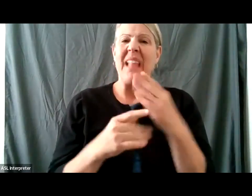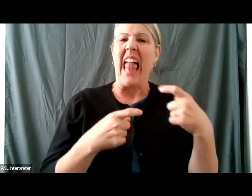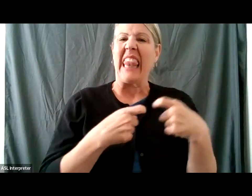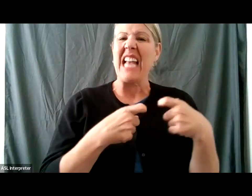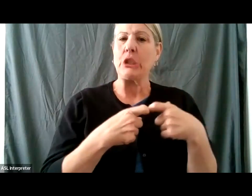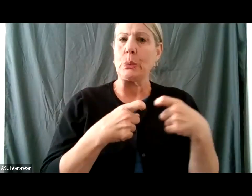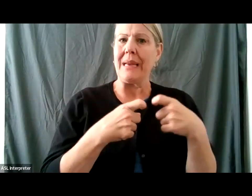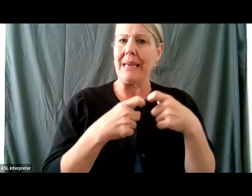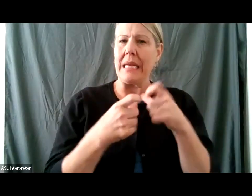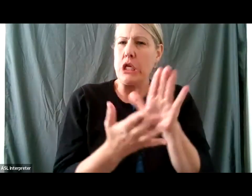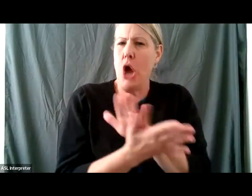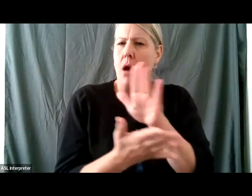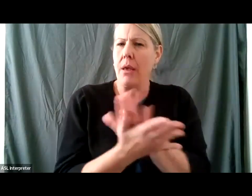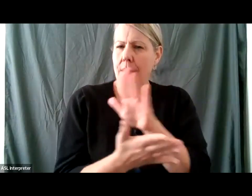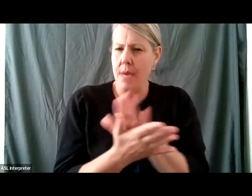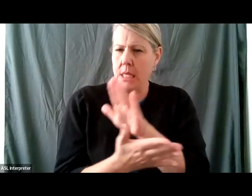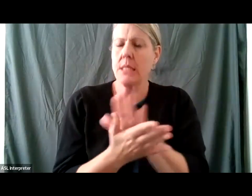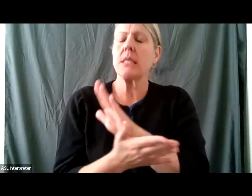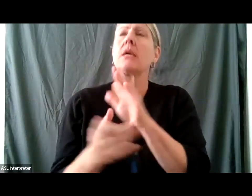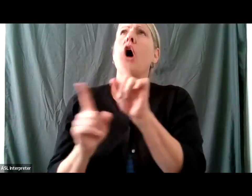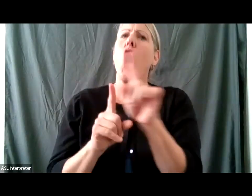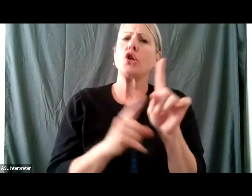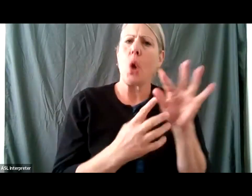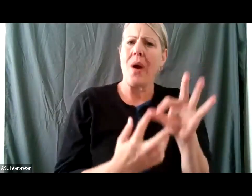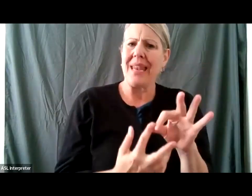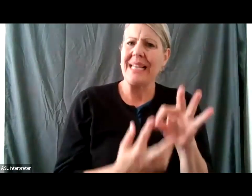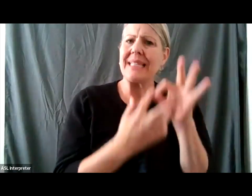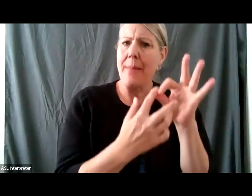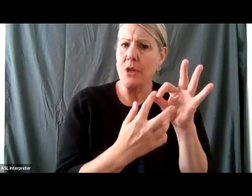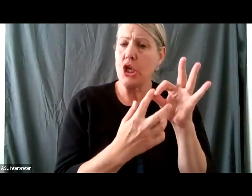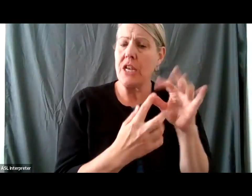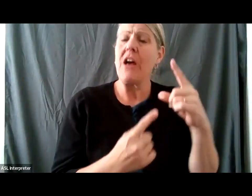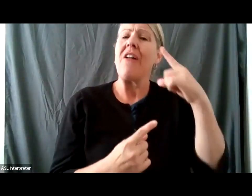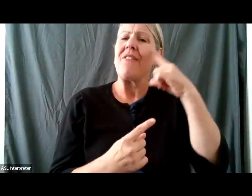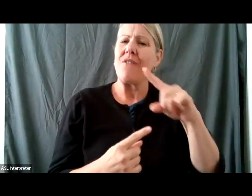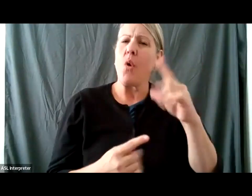there's a caveat in there as well for documents that people are still required to use to access